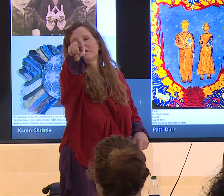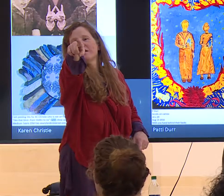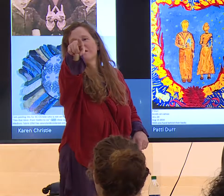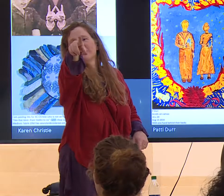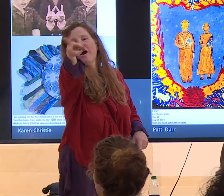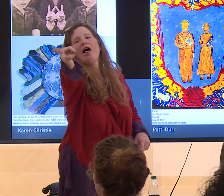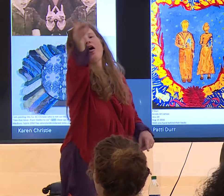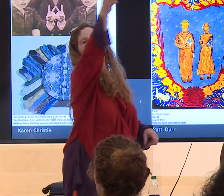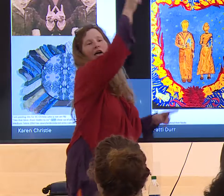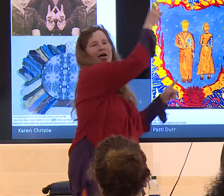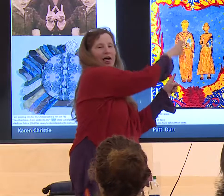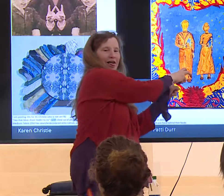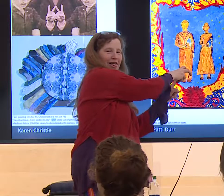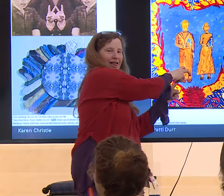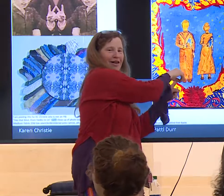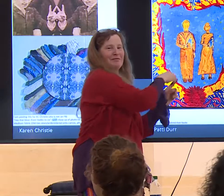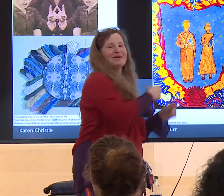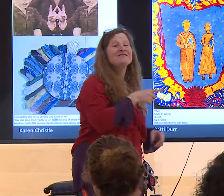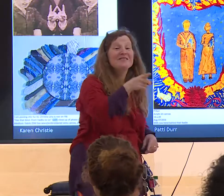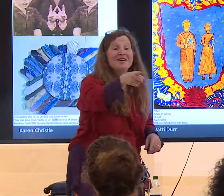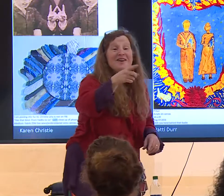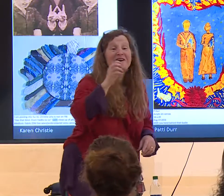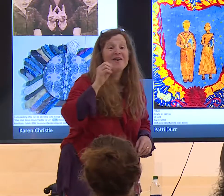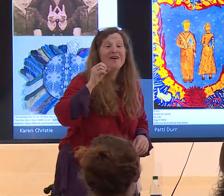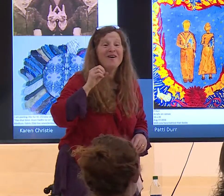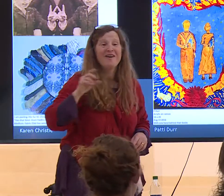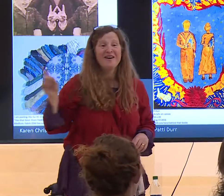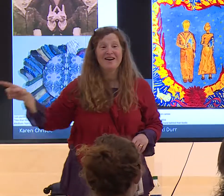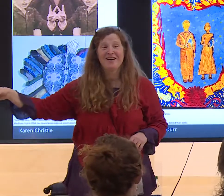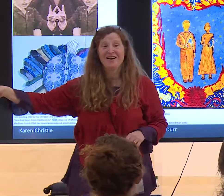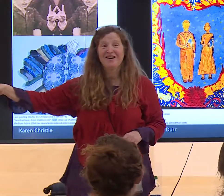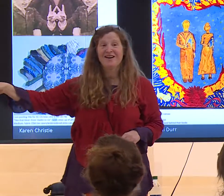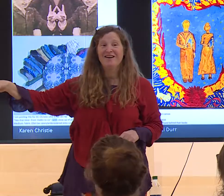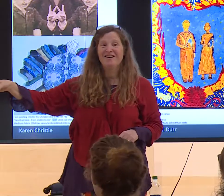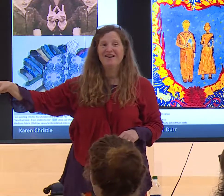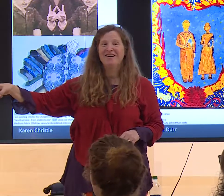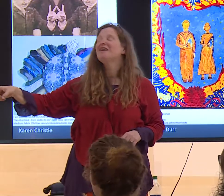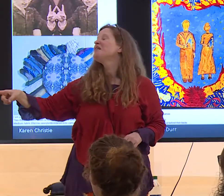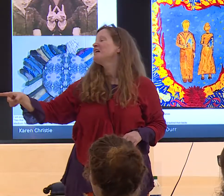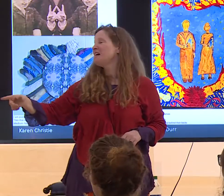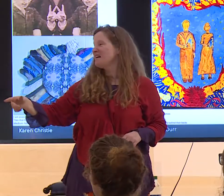right back here, the one that I've re-created in the painting. Oh, really? Patti: Yeah. I've taken that idea and put it back here.